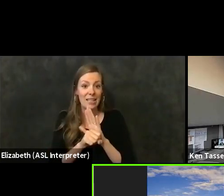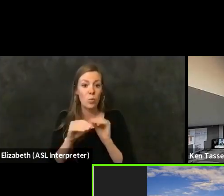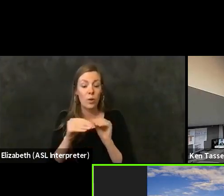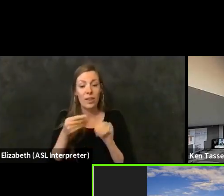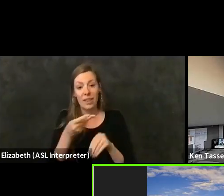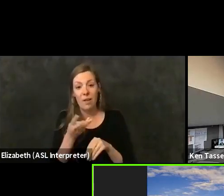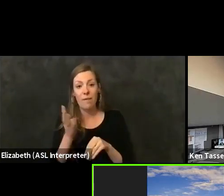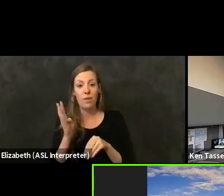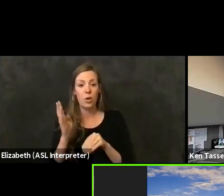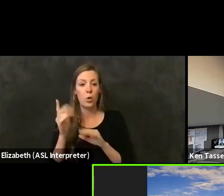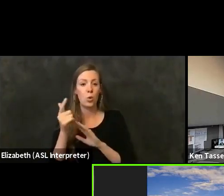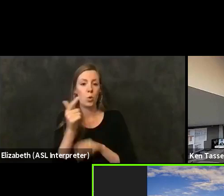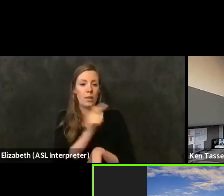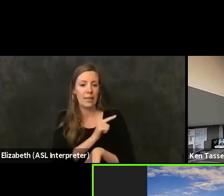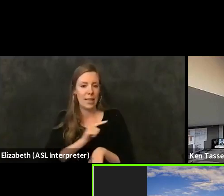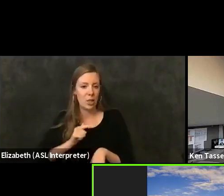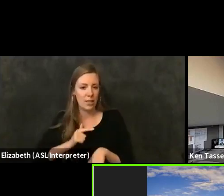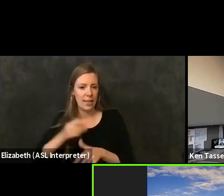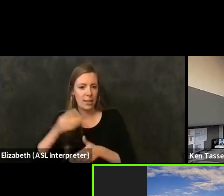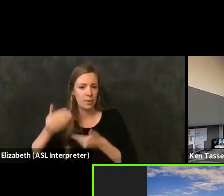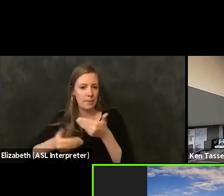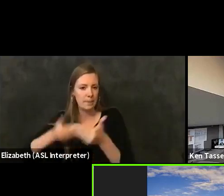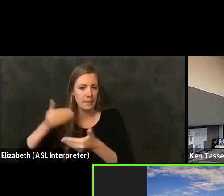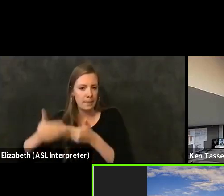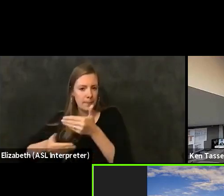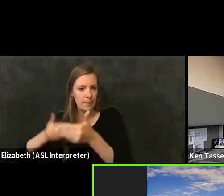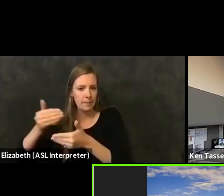legislation moving through from the legislature, counteracting what the